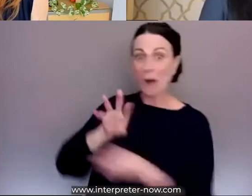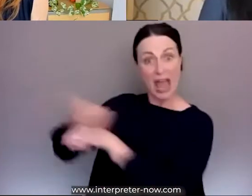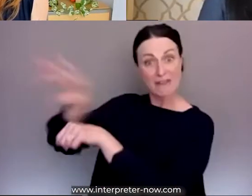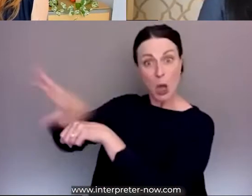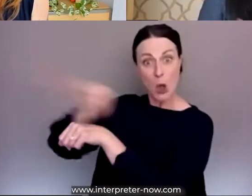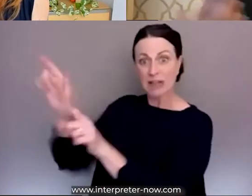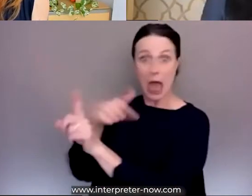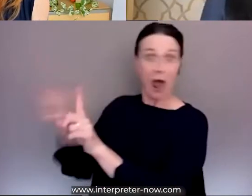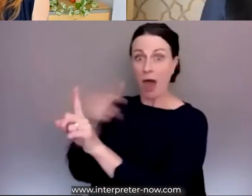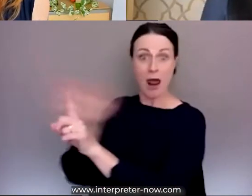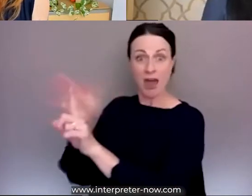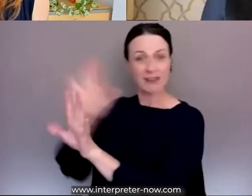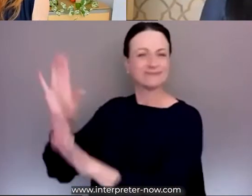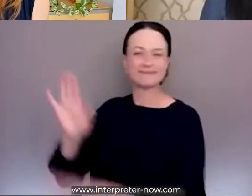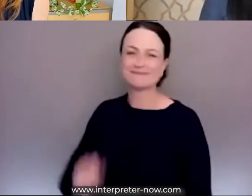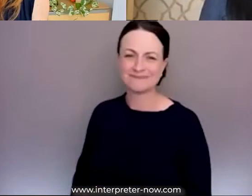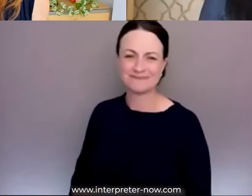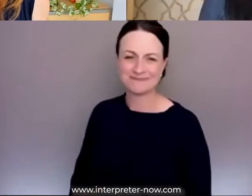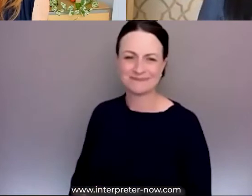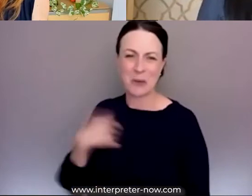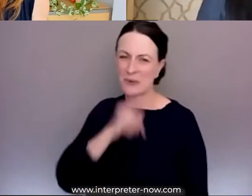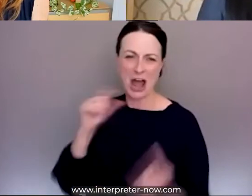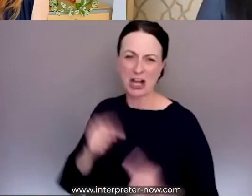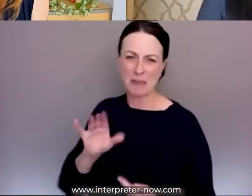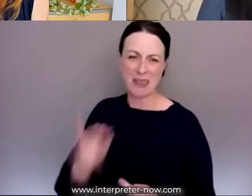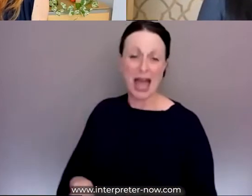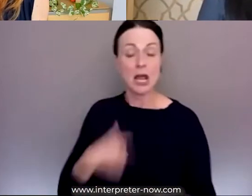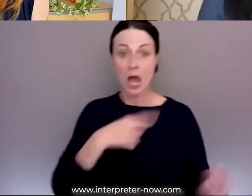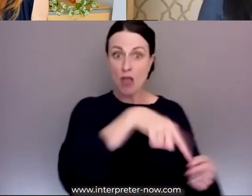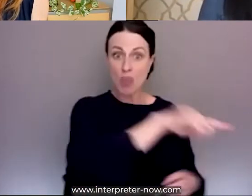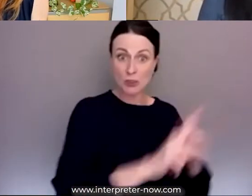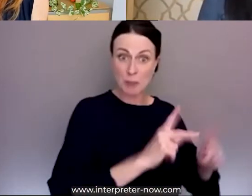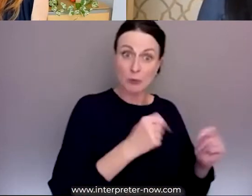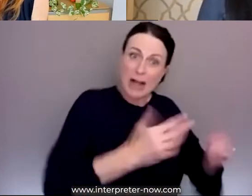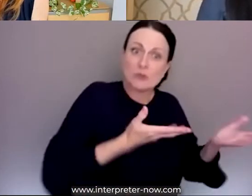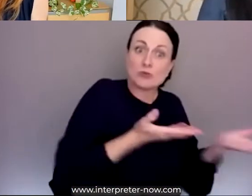Were largely above the fray of getting hurt by it. It's the folks we're trying to serve that get hurt.